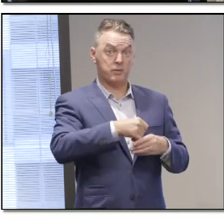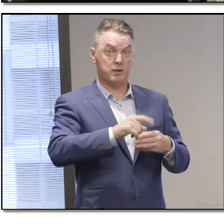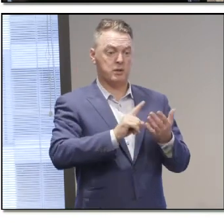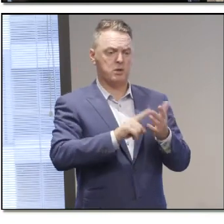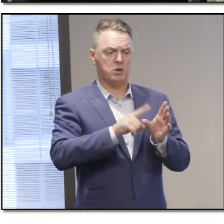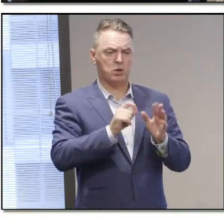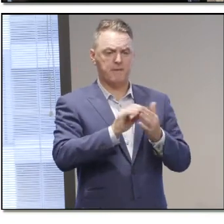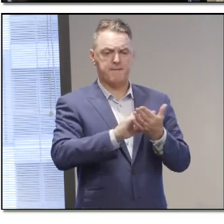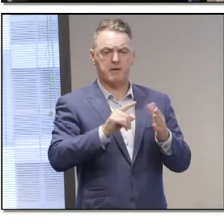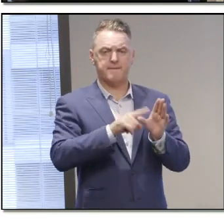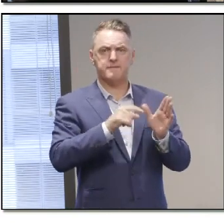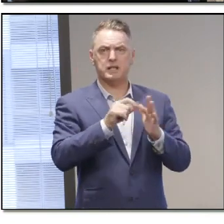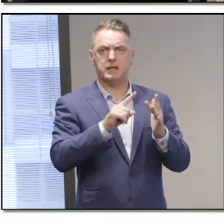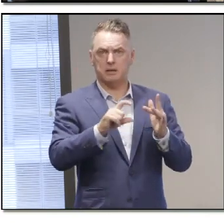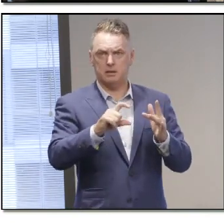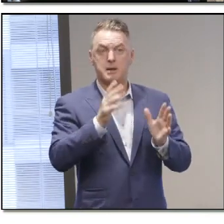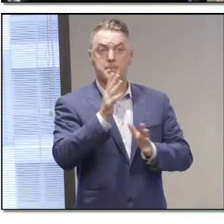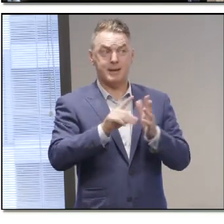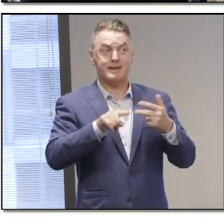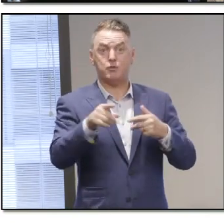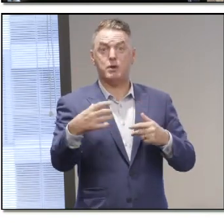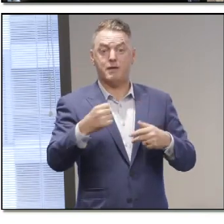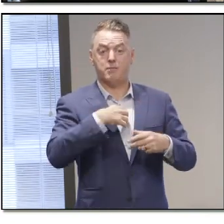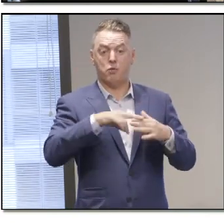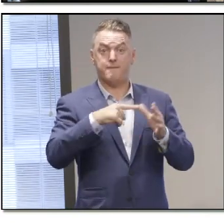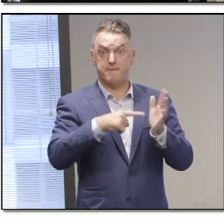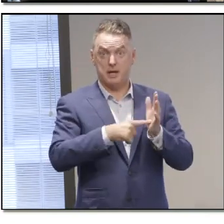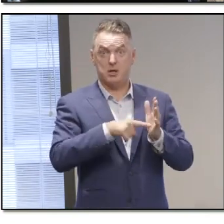So, if you have more fat and you've been exposed to these chemicals, you're going to have more of